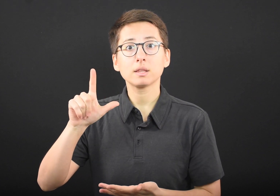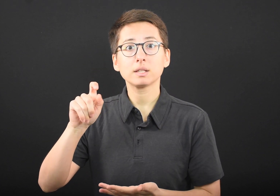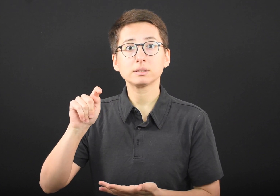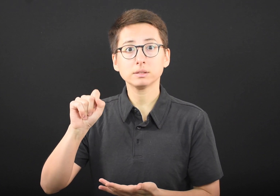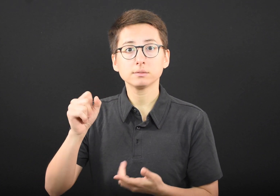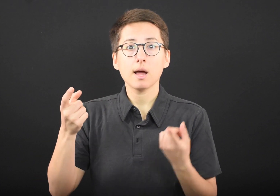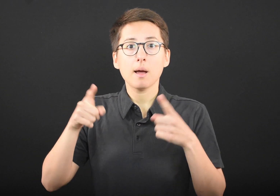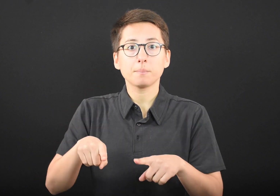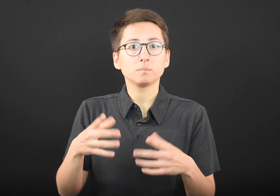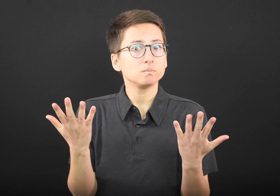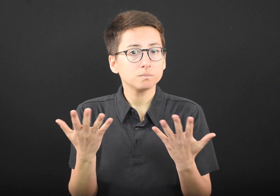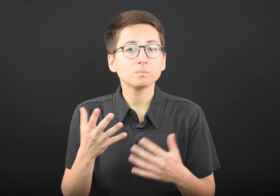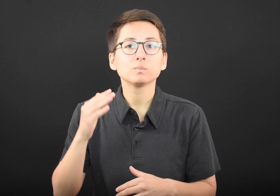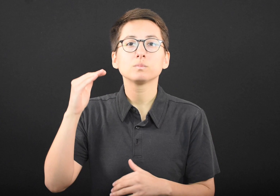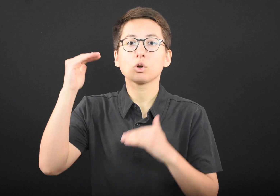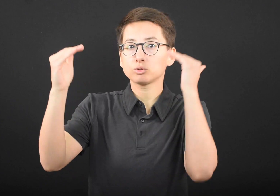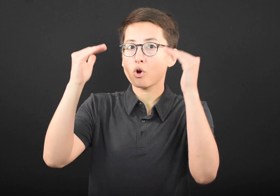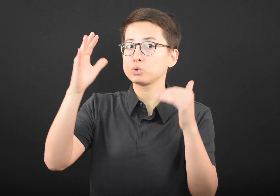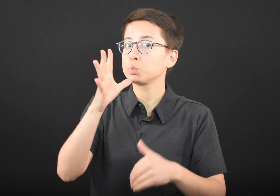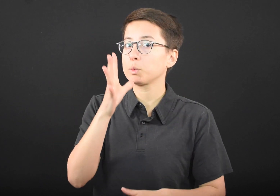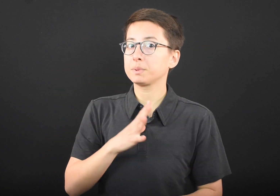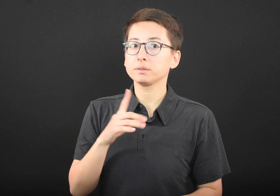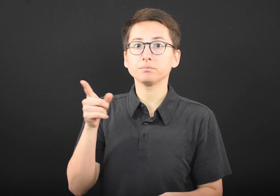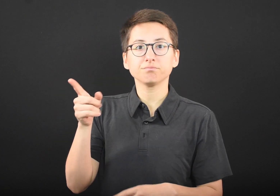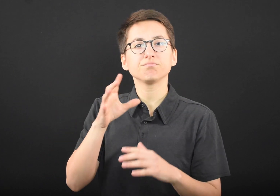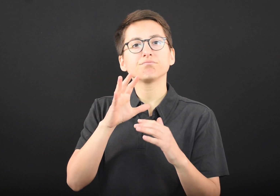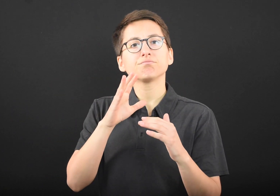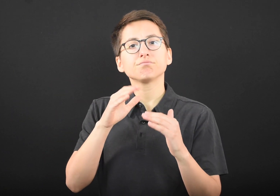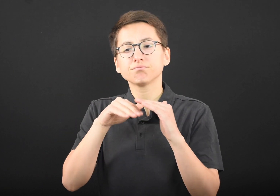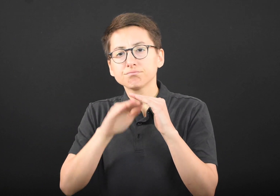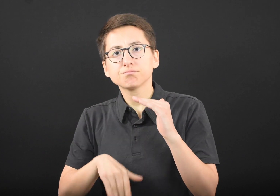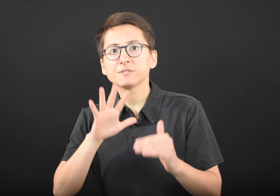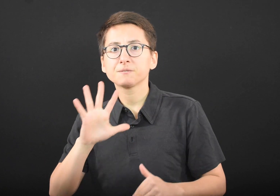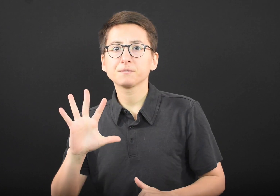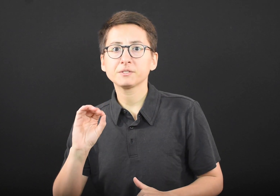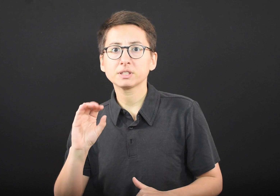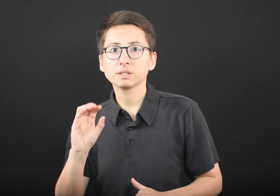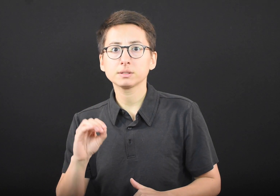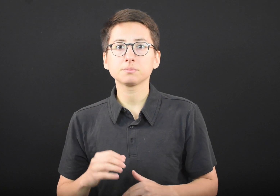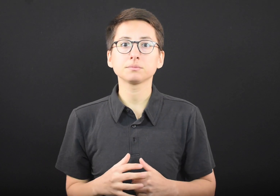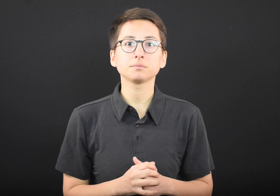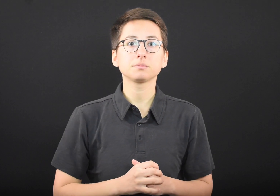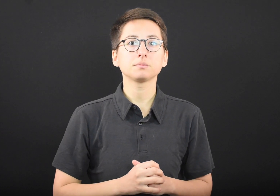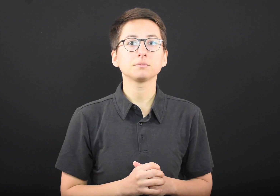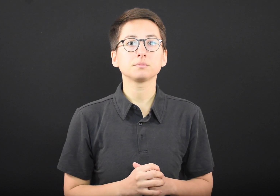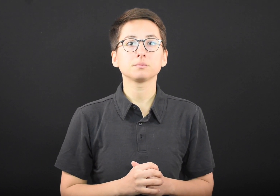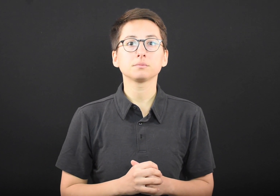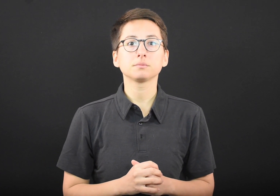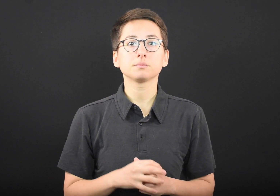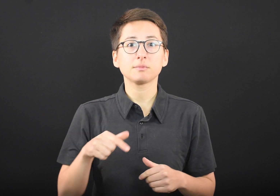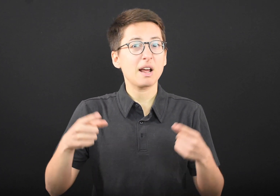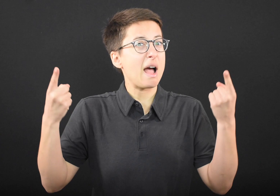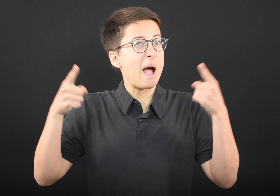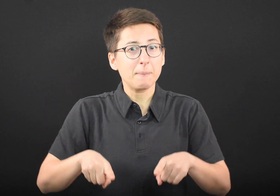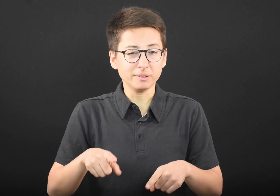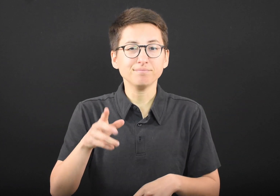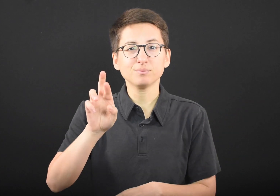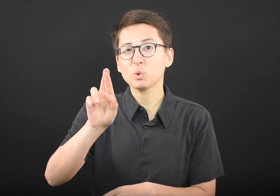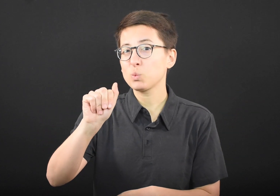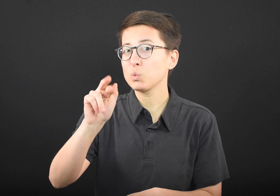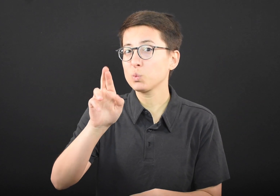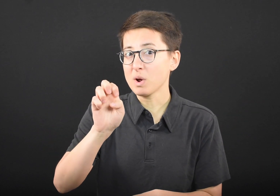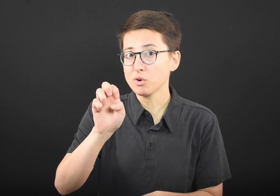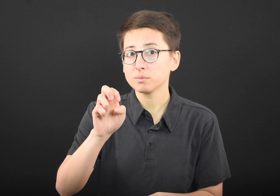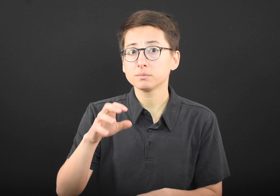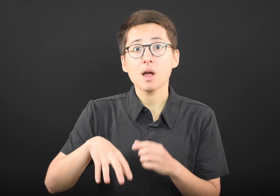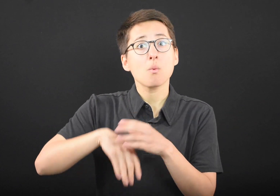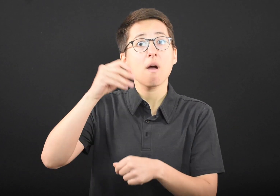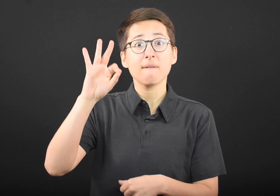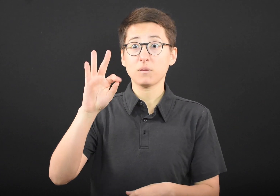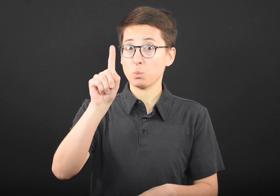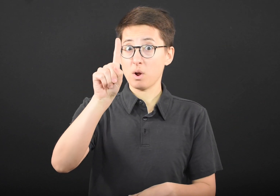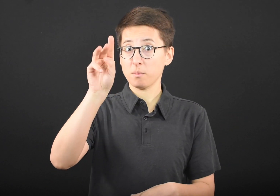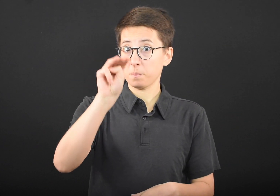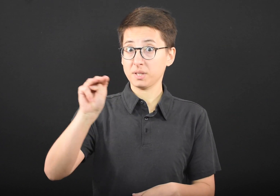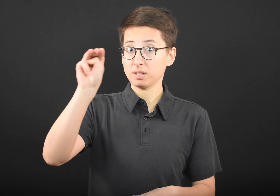been in adult women younger than 50 years old. ● This adverse event is rare, occurring at a rate